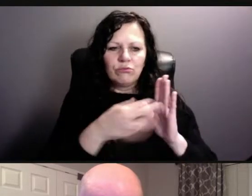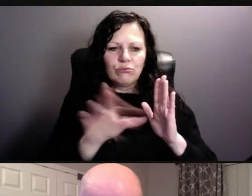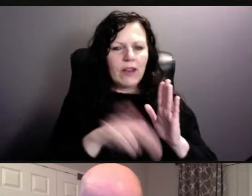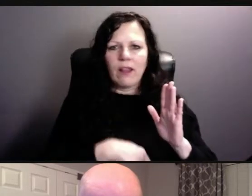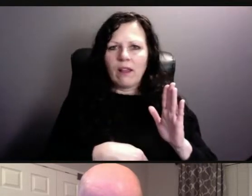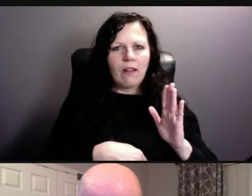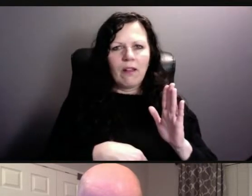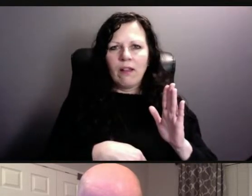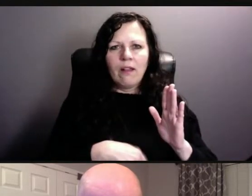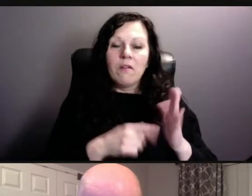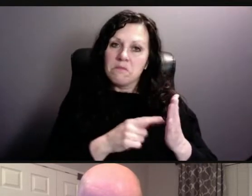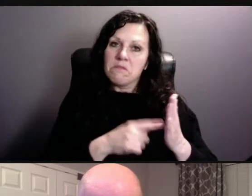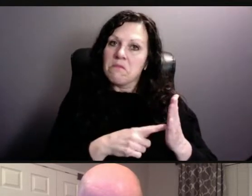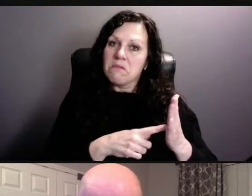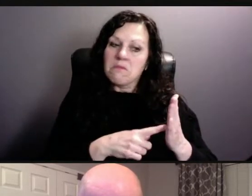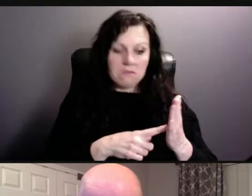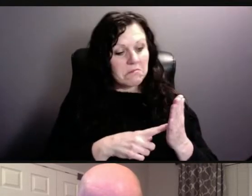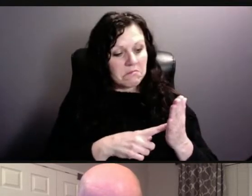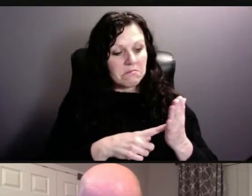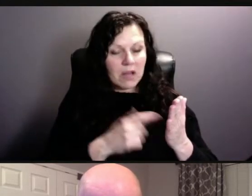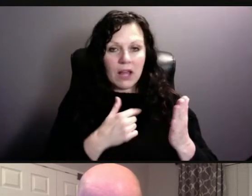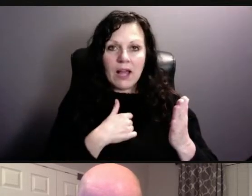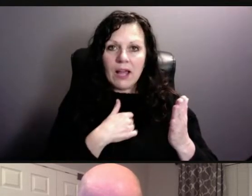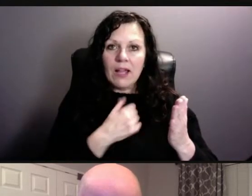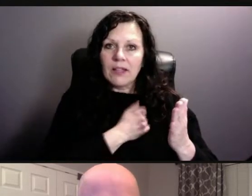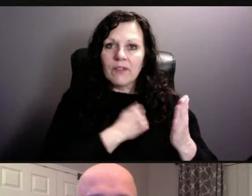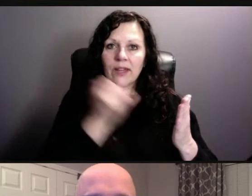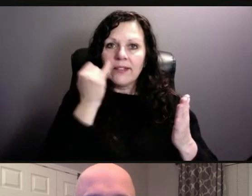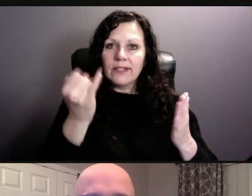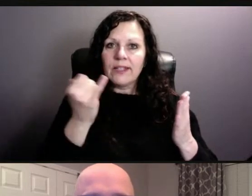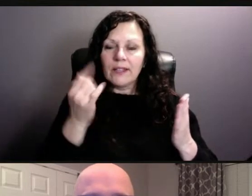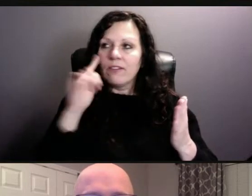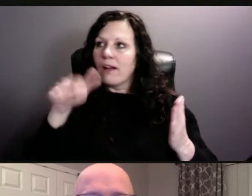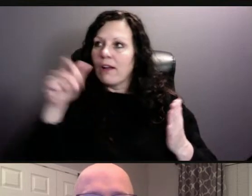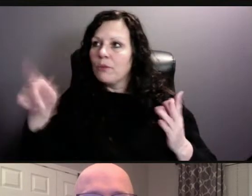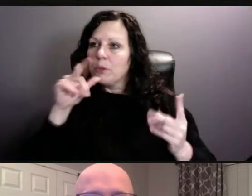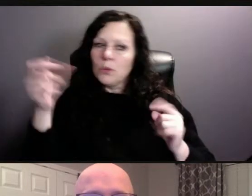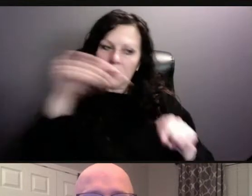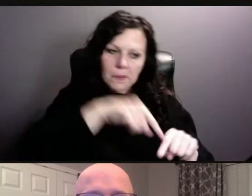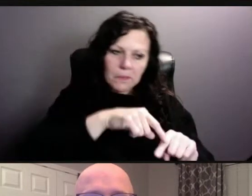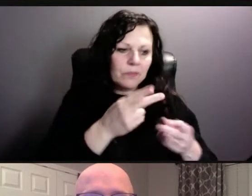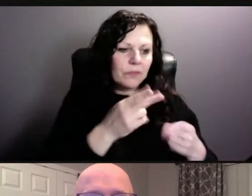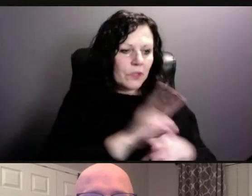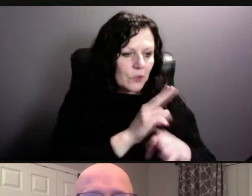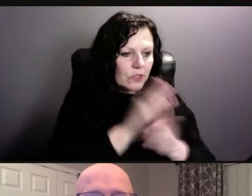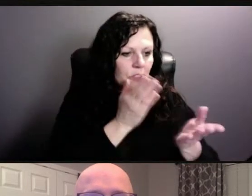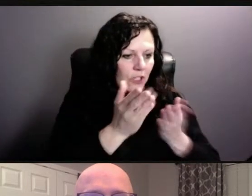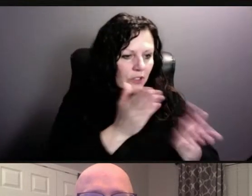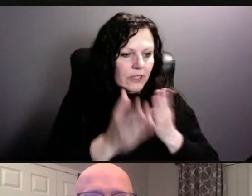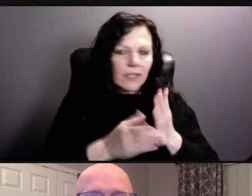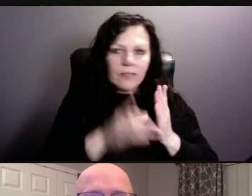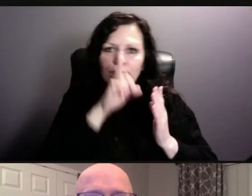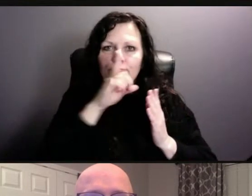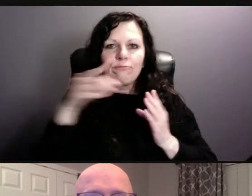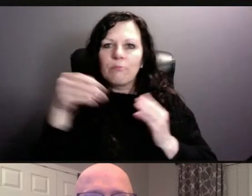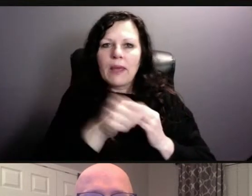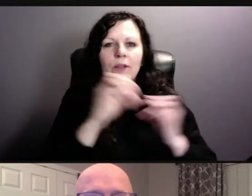THAT THE PAYROLL TAX IS READY FOR PRIMETIME AS MUCH AS I